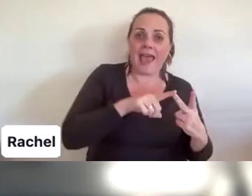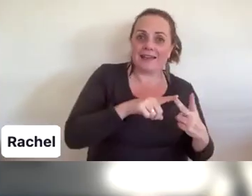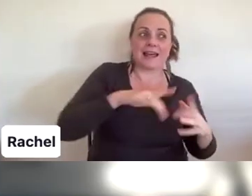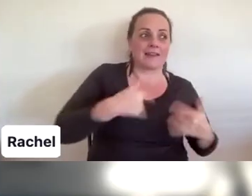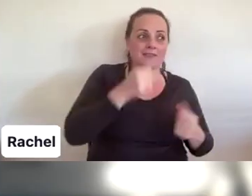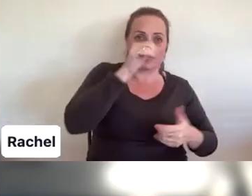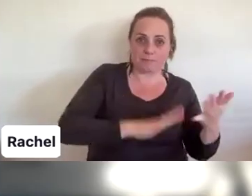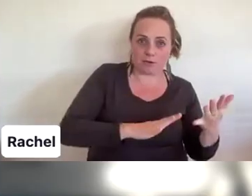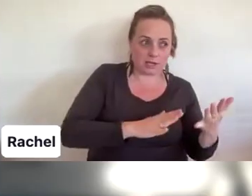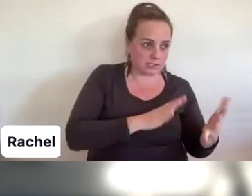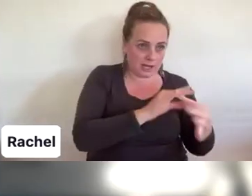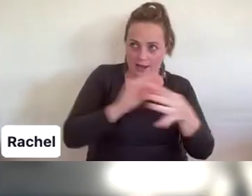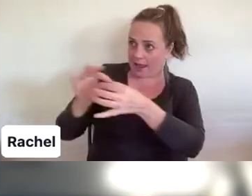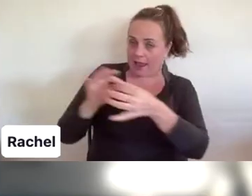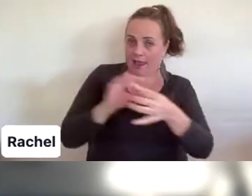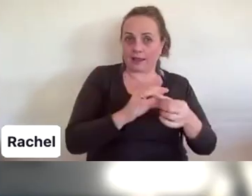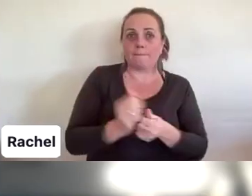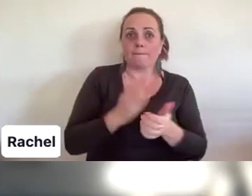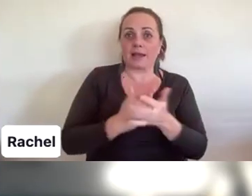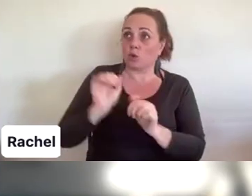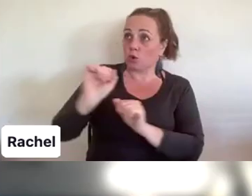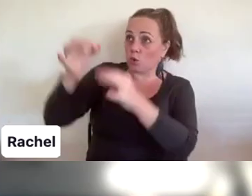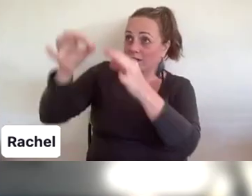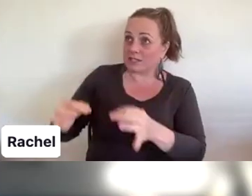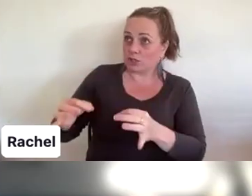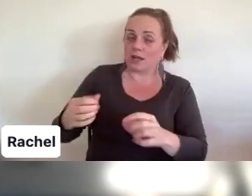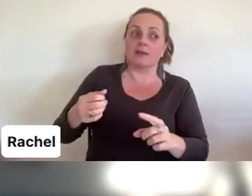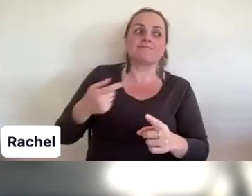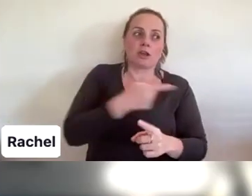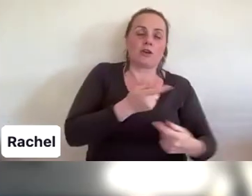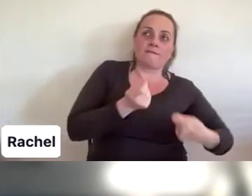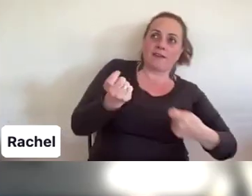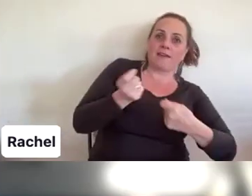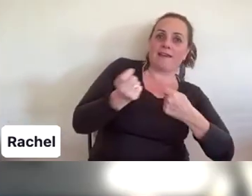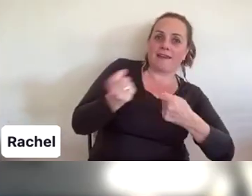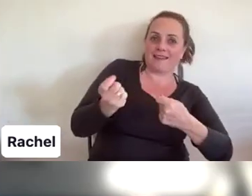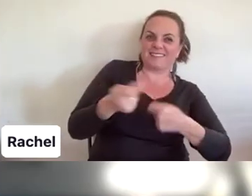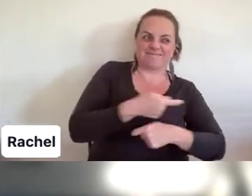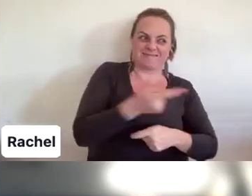decisions are informed by those who are most affected by them. System stewardship is also